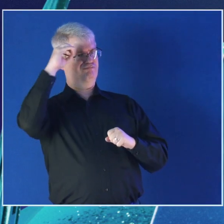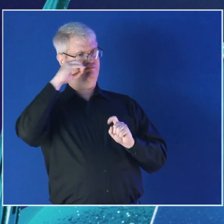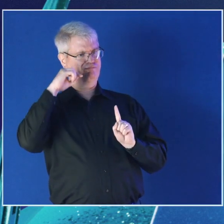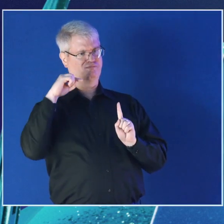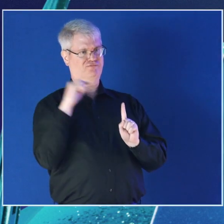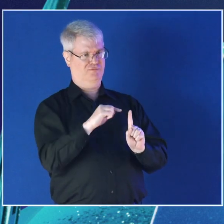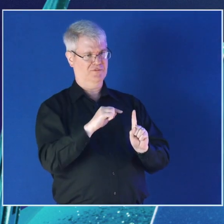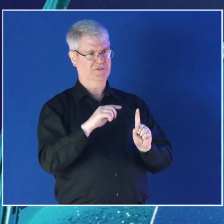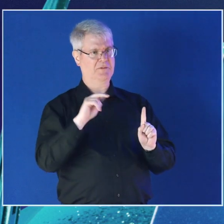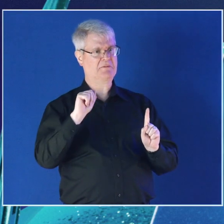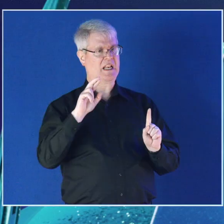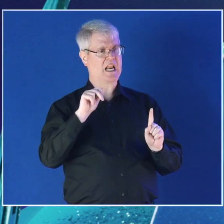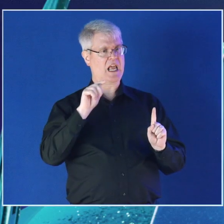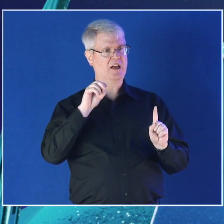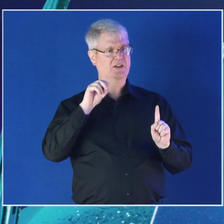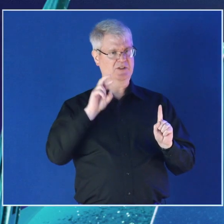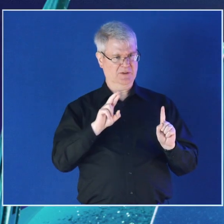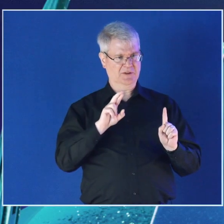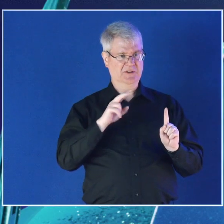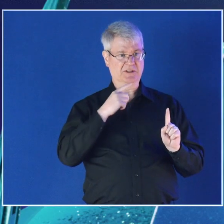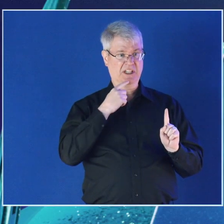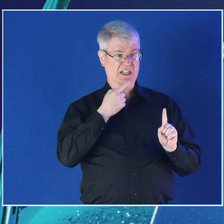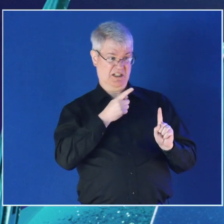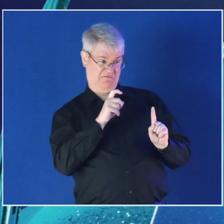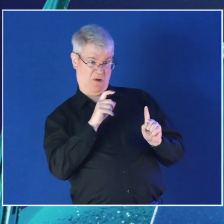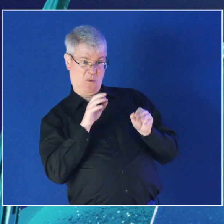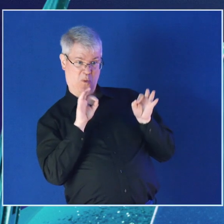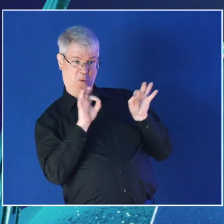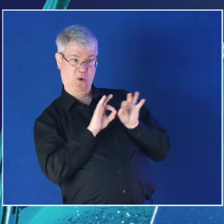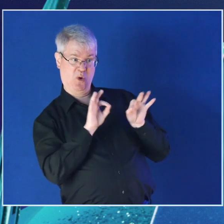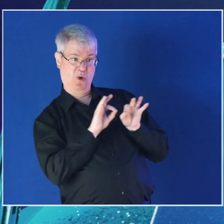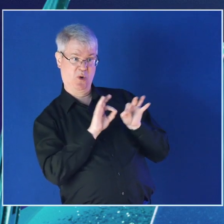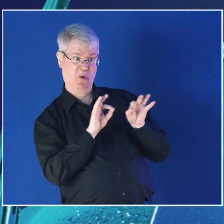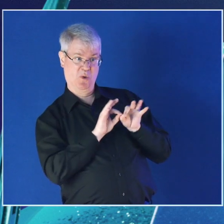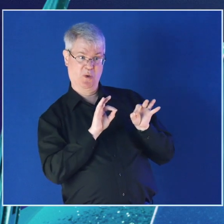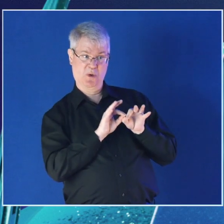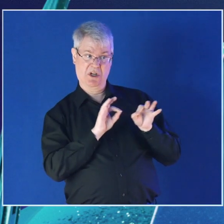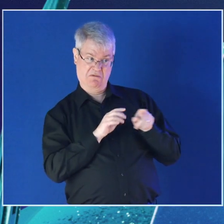Are you seeing it's worth a fresher look here? Well, one of the constants